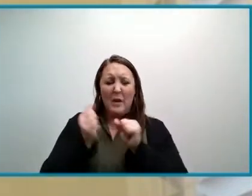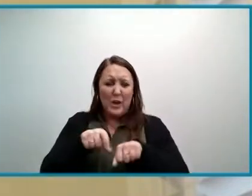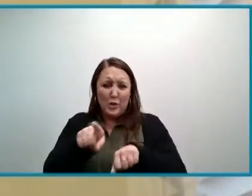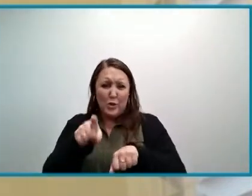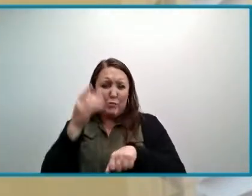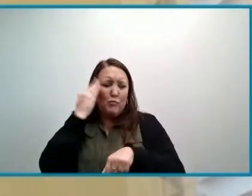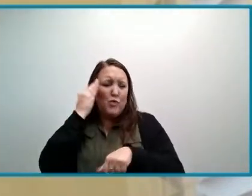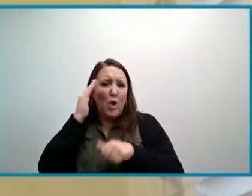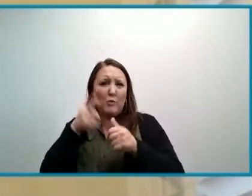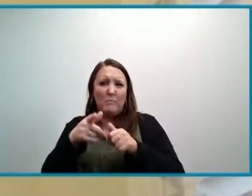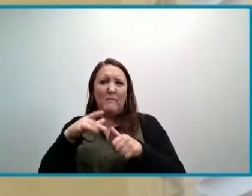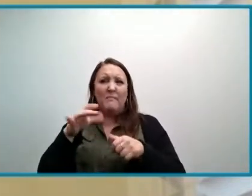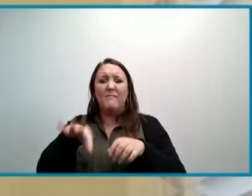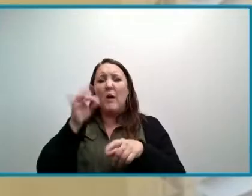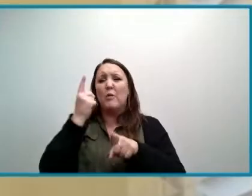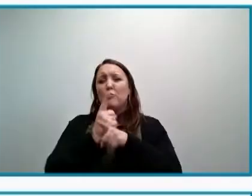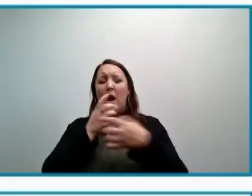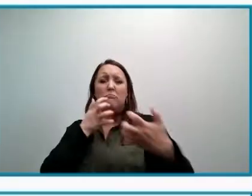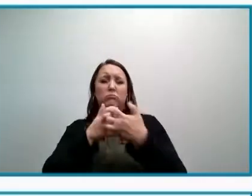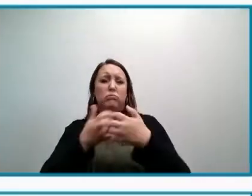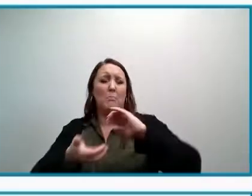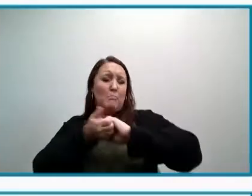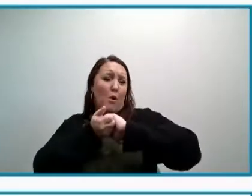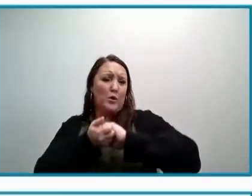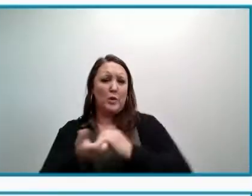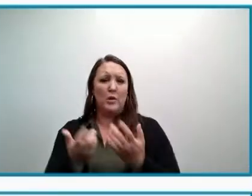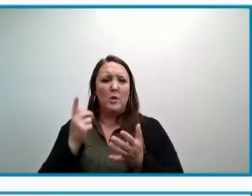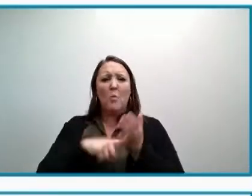it's going to lead to something like this? What are some of the things that you look for?